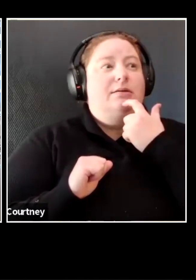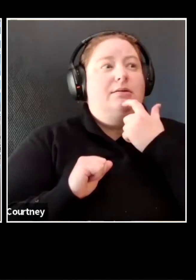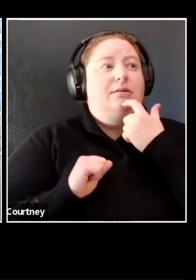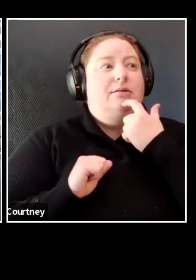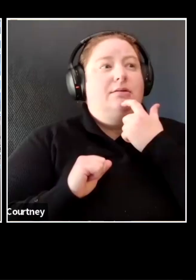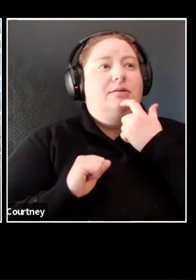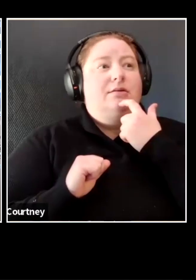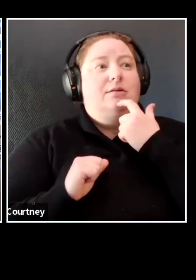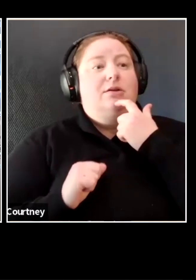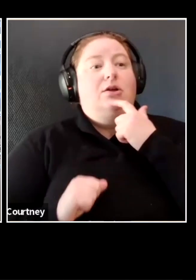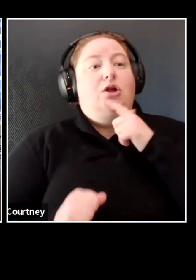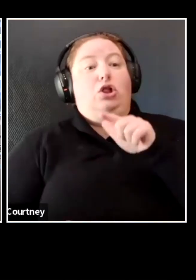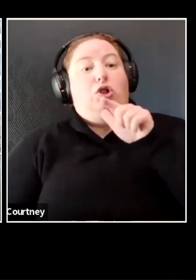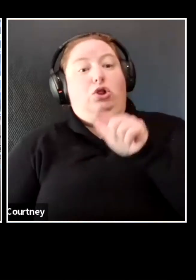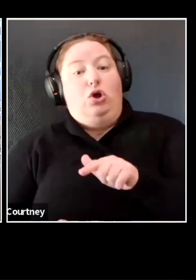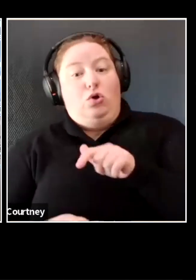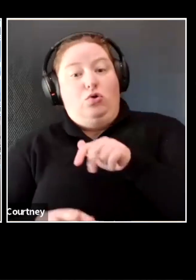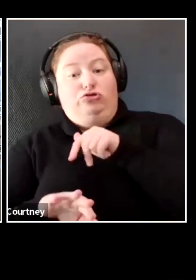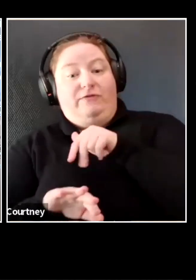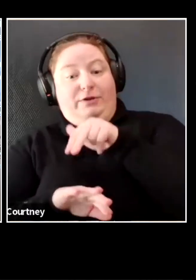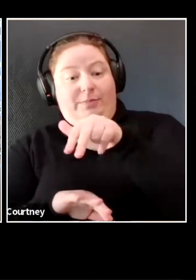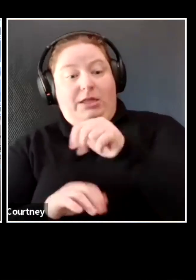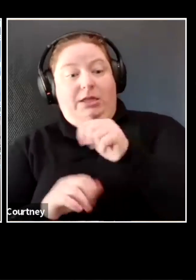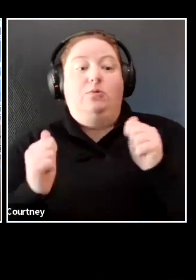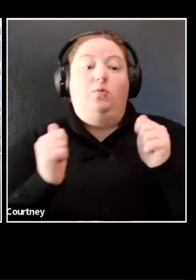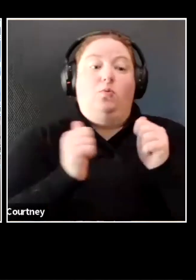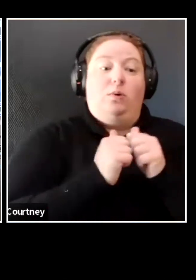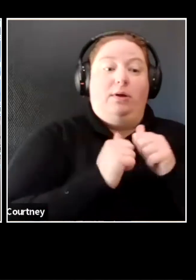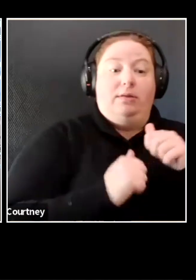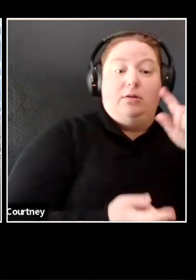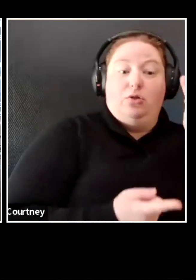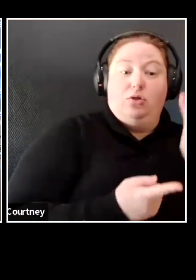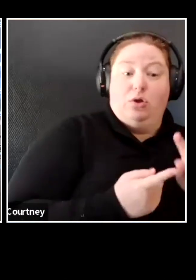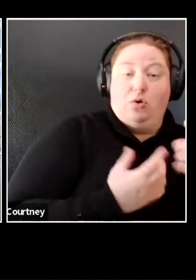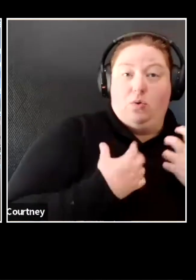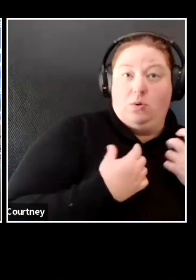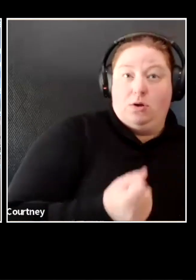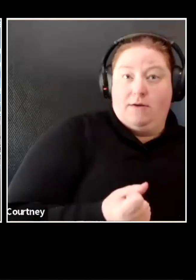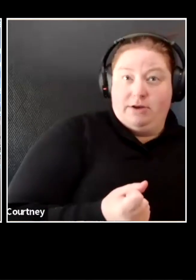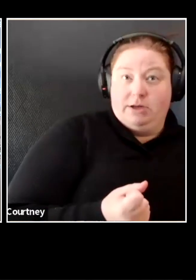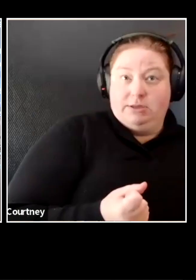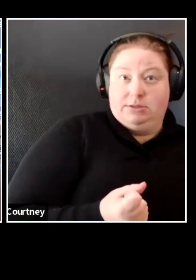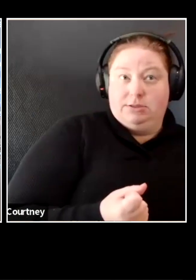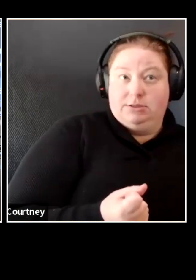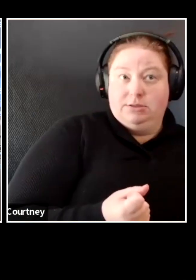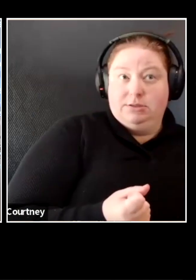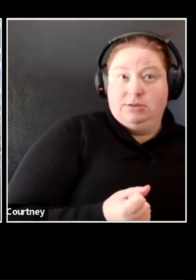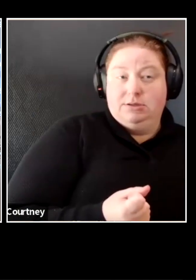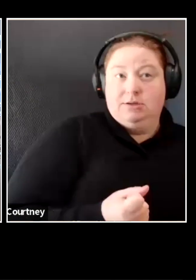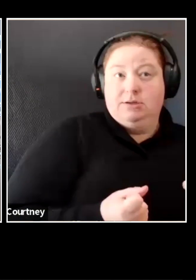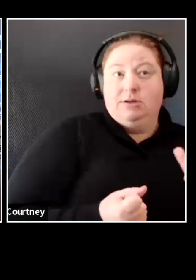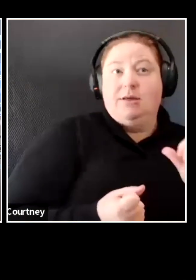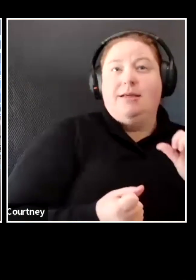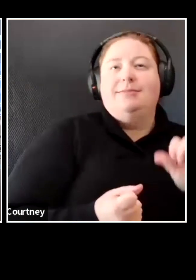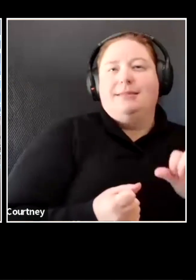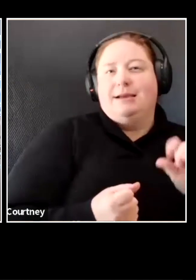traversibility alongside with low confidence is where we're going to put these hotspots um